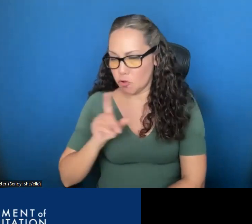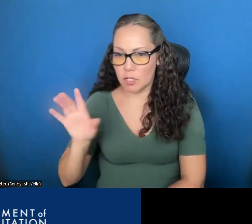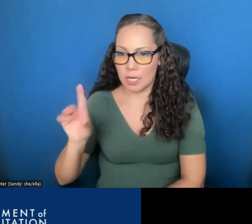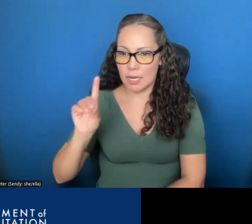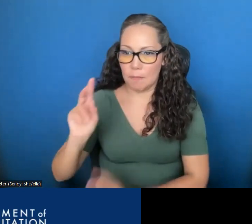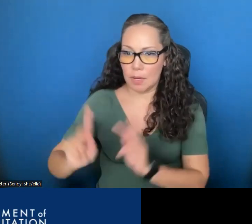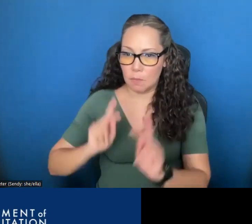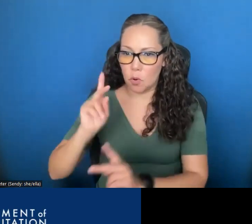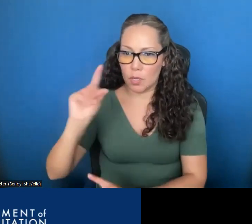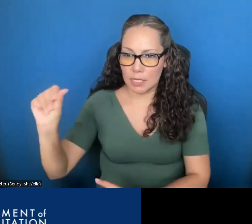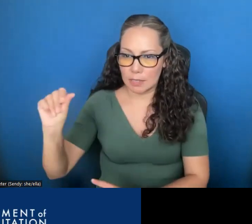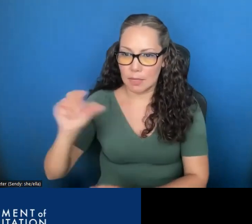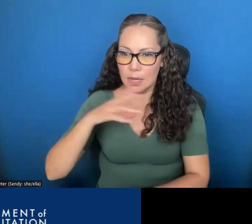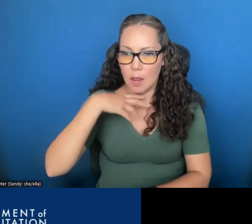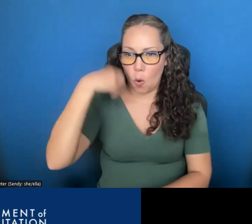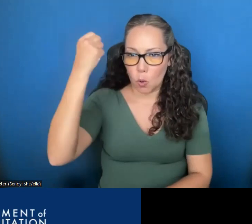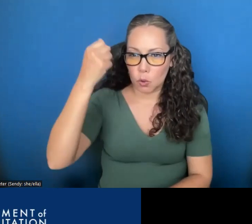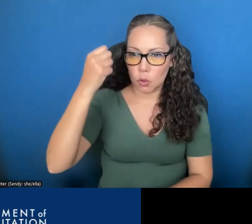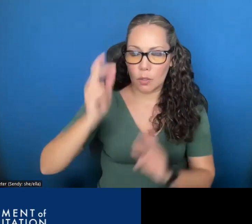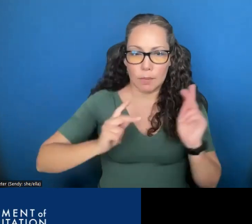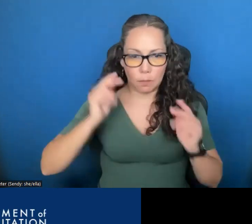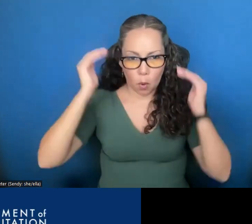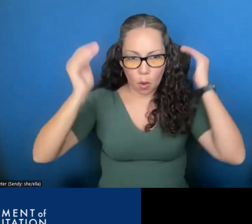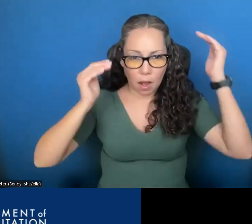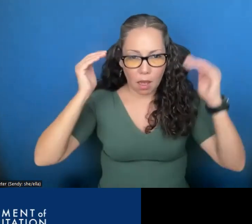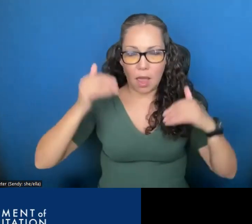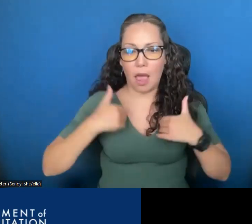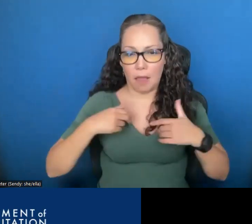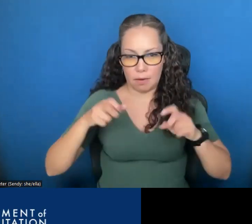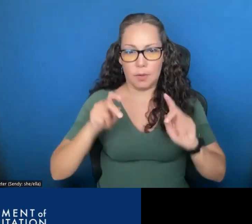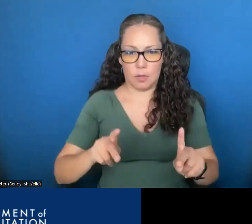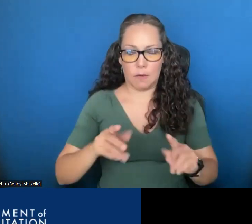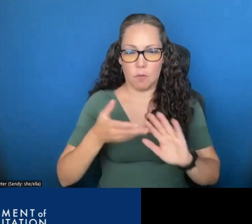and older adults um have the opportunity for Community Living so we're going to be partnering